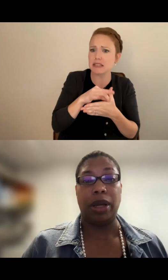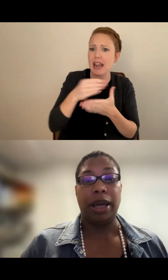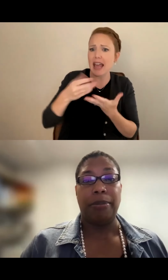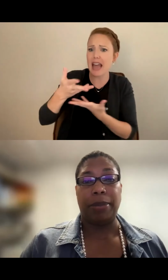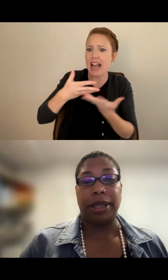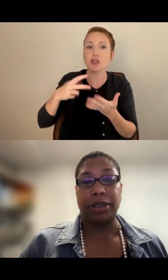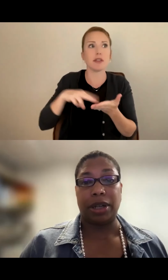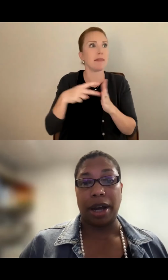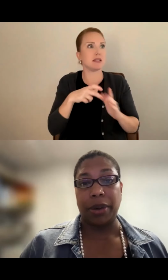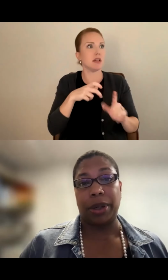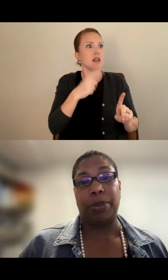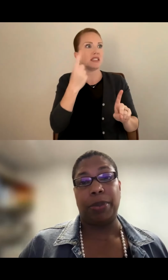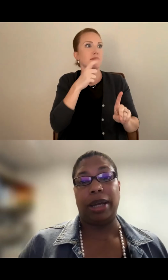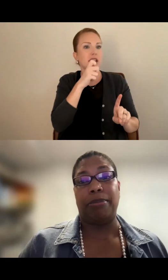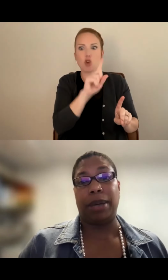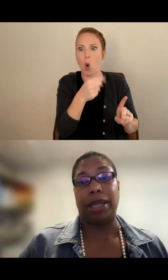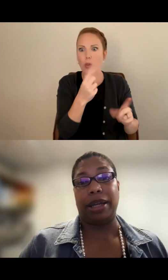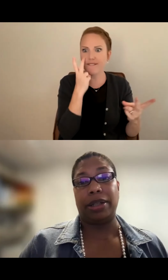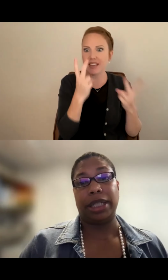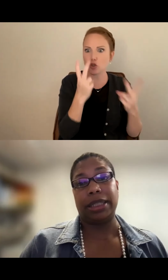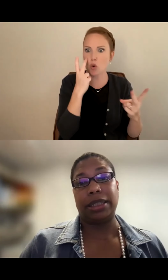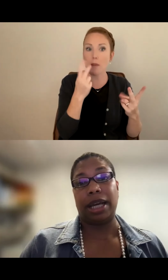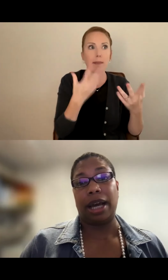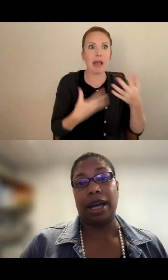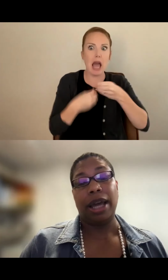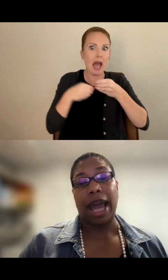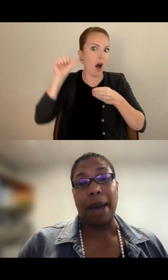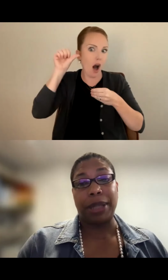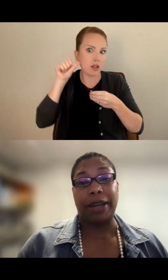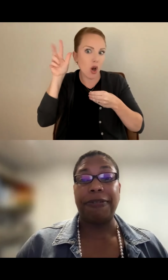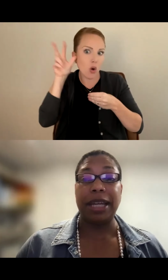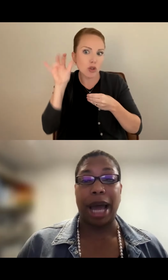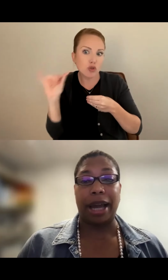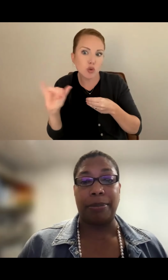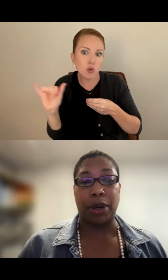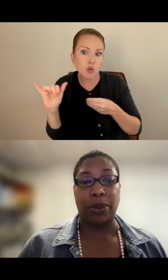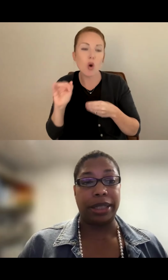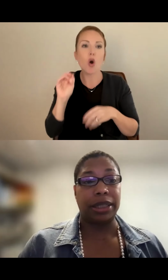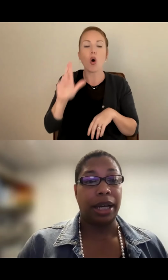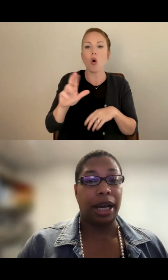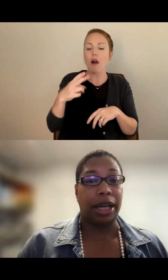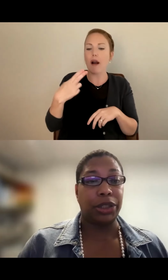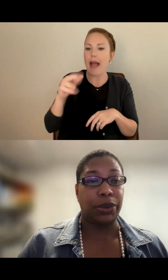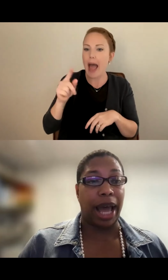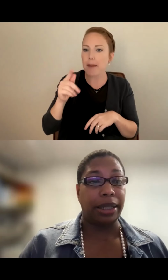Maybe there's an audio component, maybe there is a haptic feedback component to that.